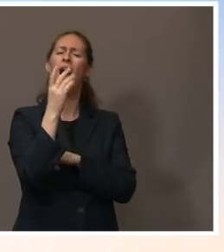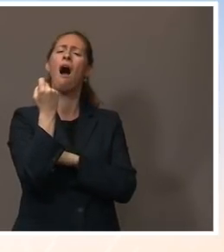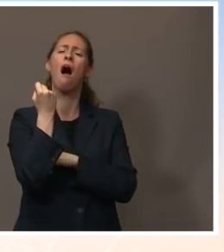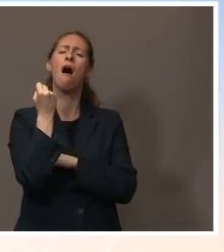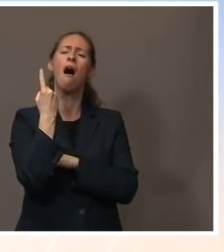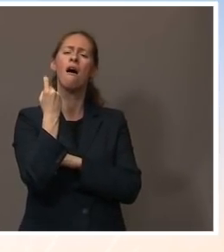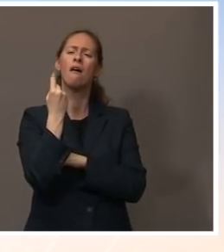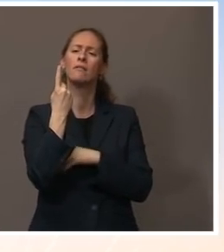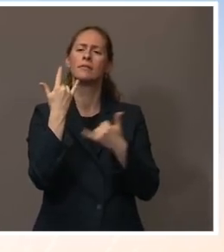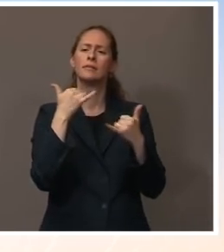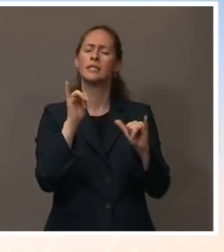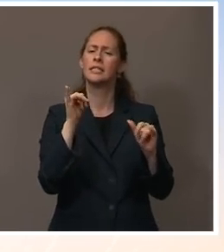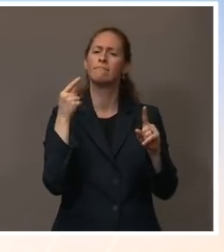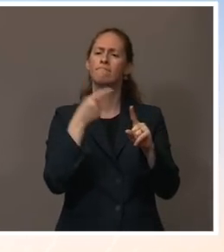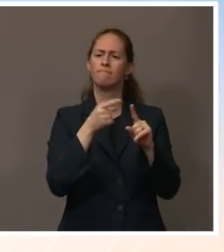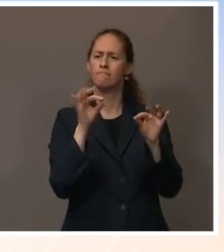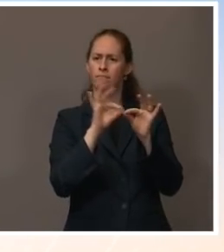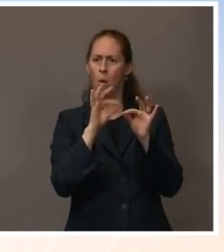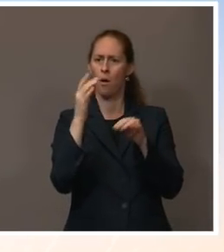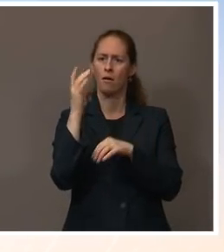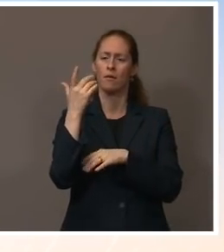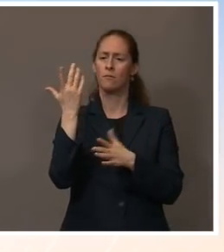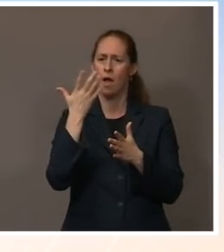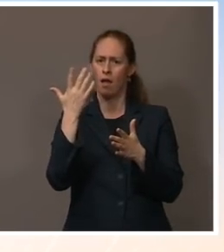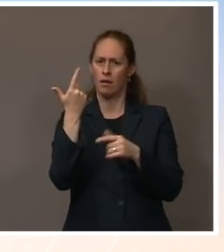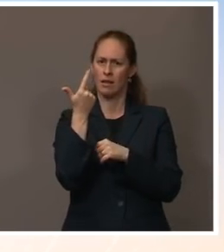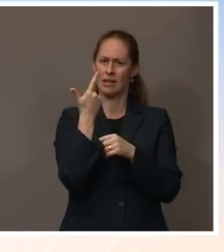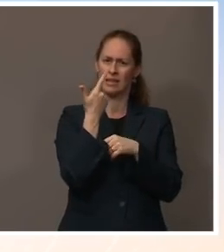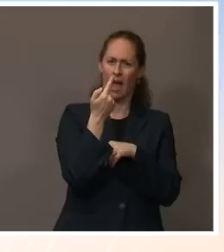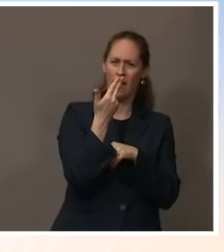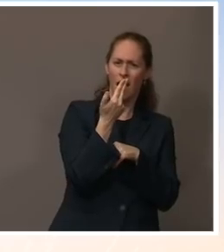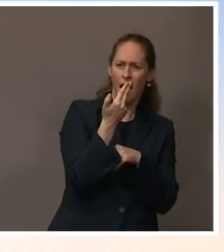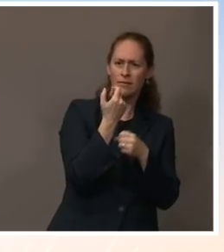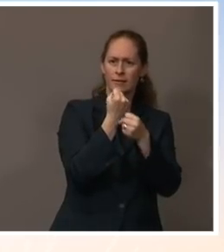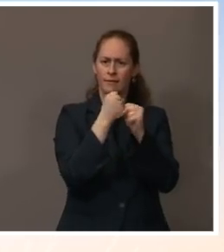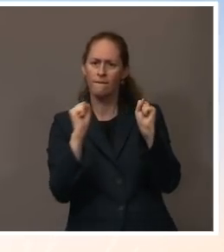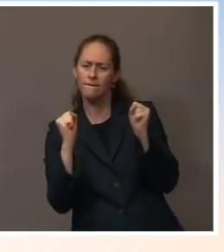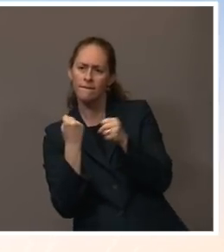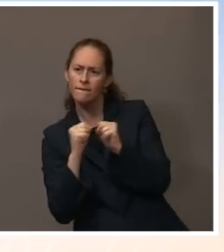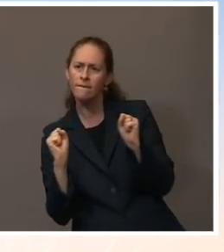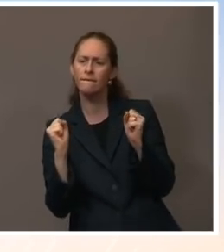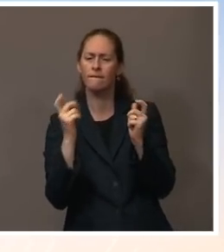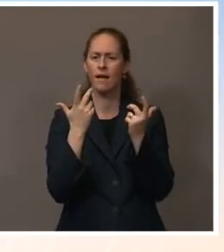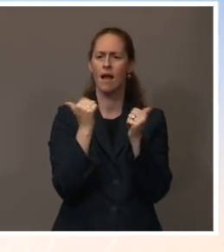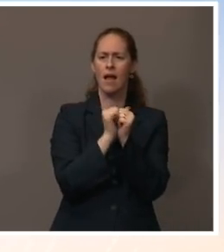to put in place gun safety measures, to take any -- use at any lever he can as President to do exactly that,